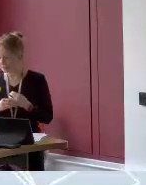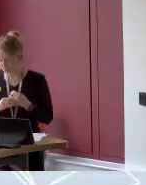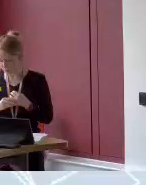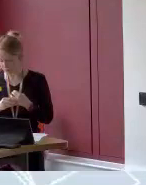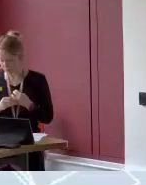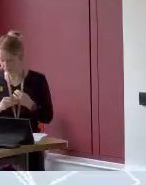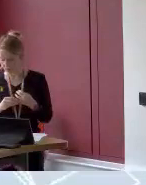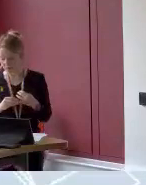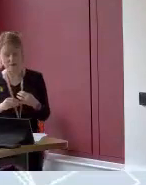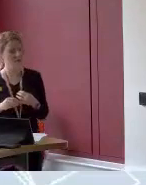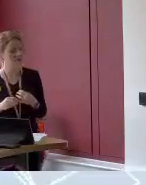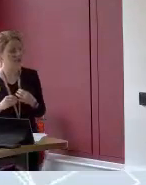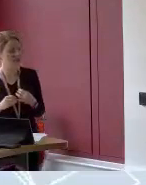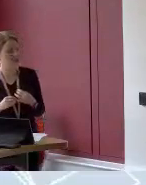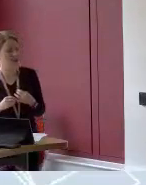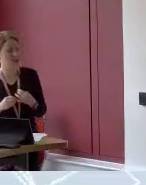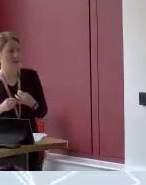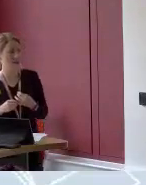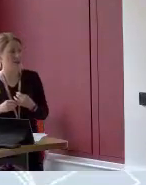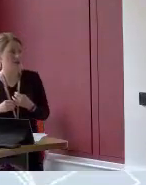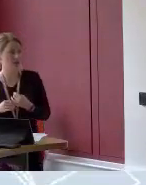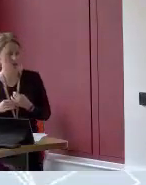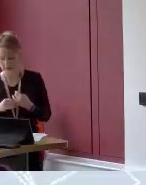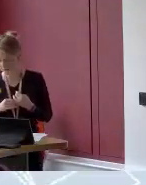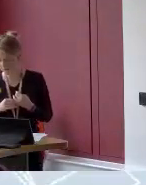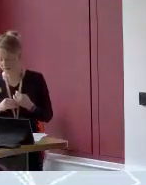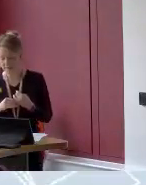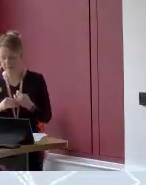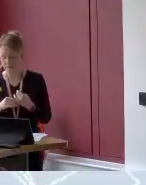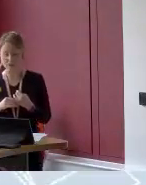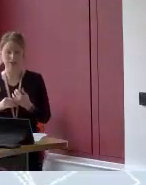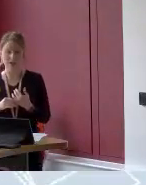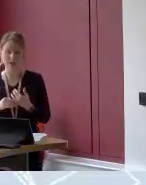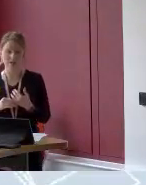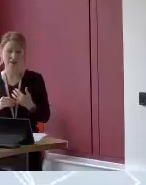This is important because health research is typically written in very technical language